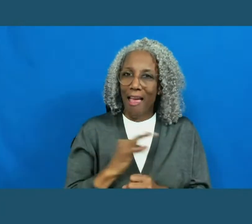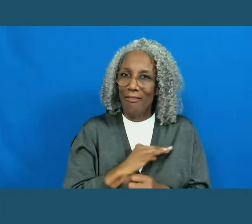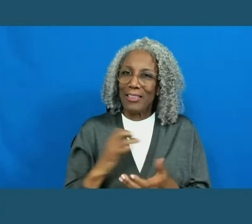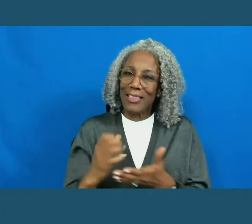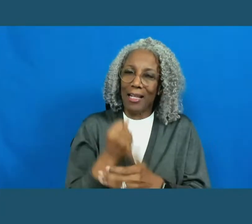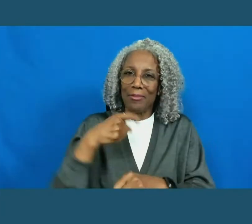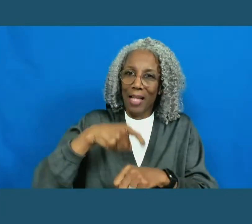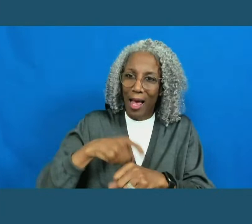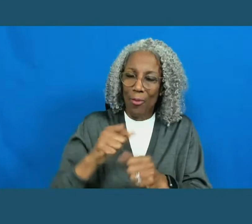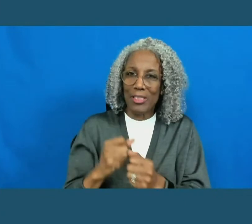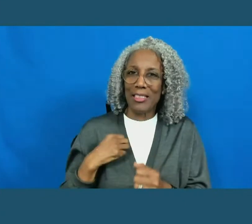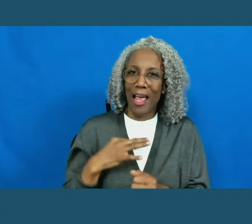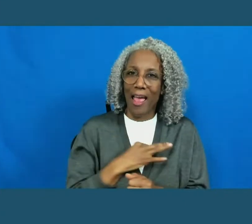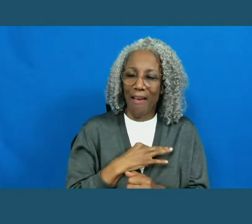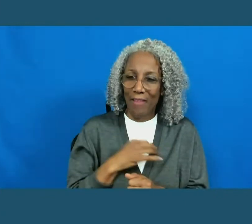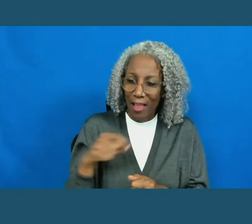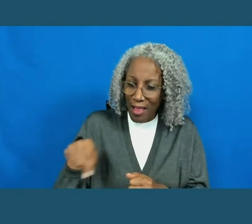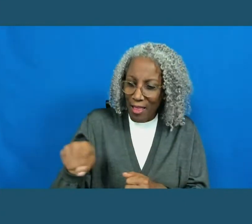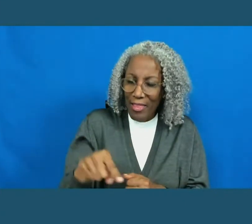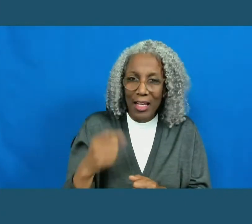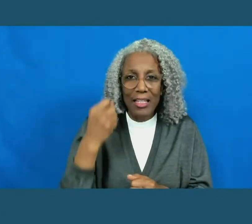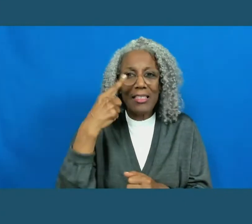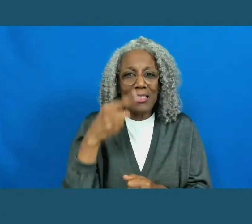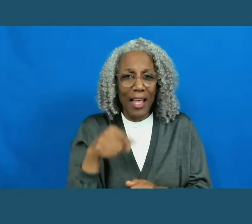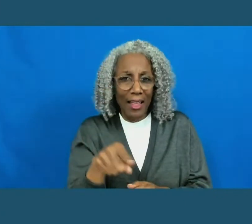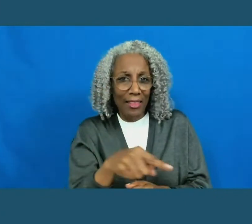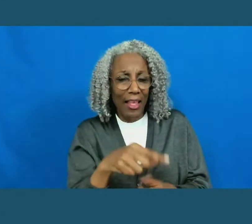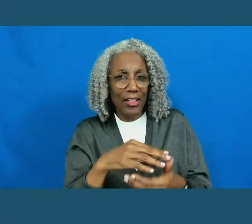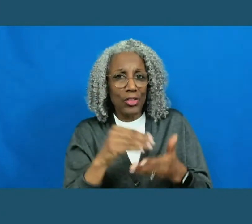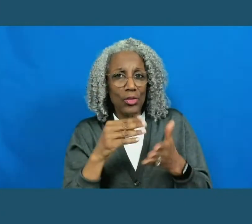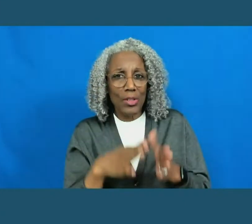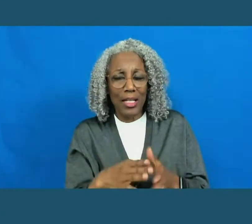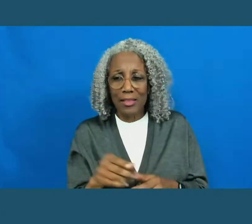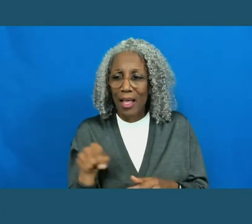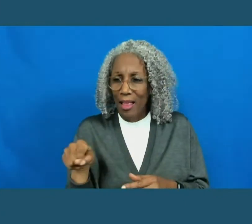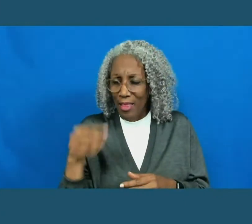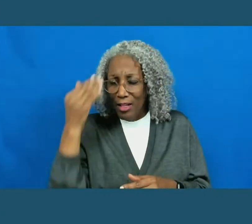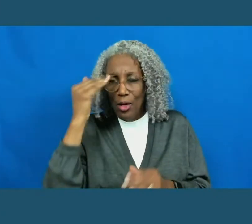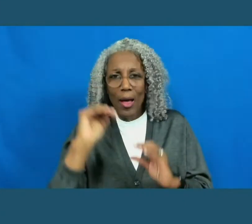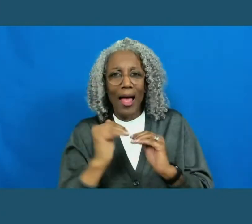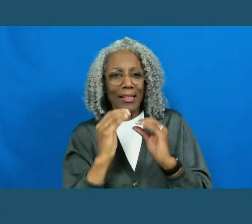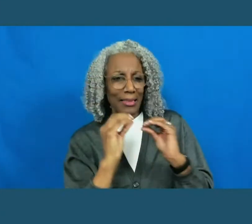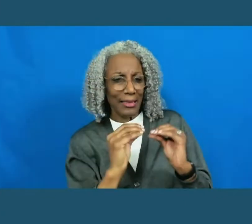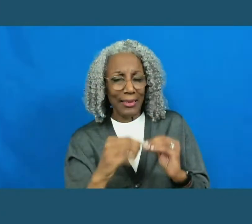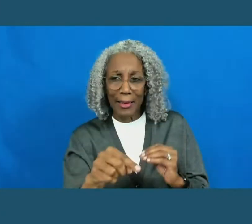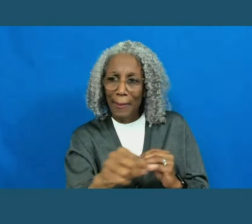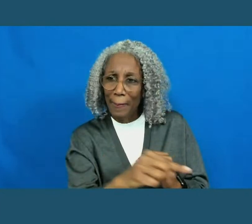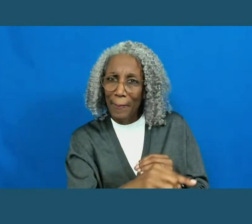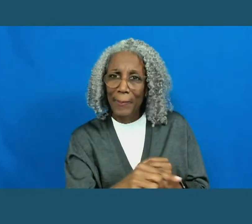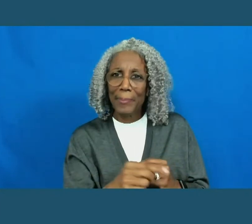time with the staff so that they understand who their students